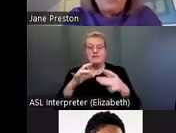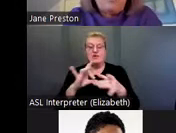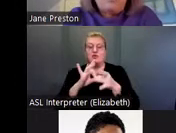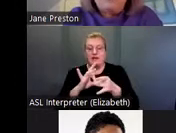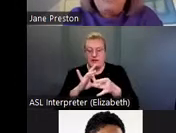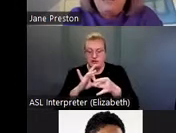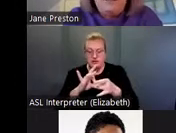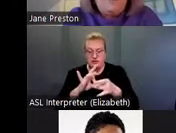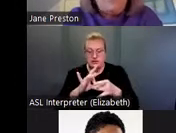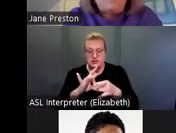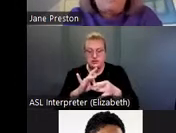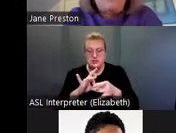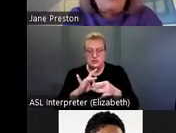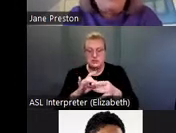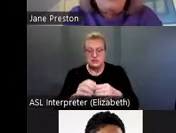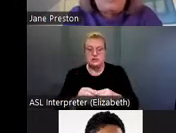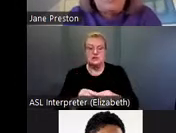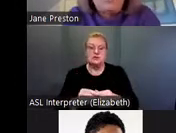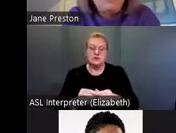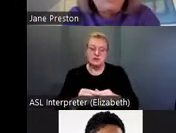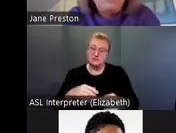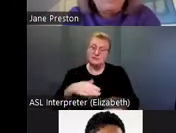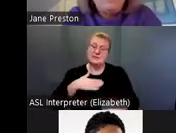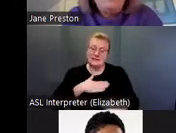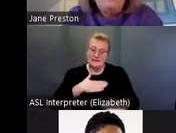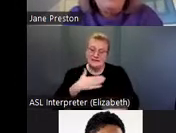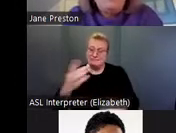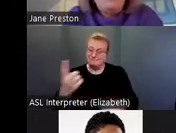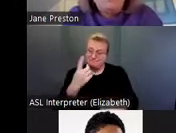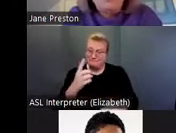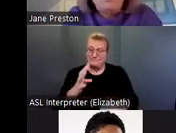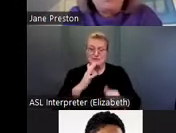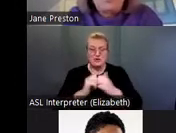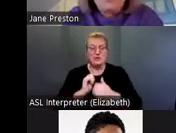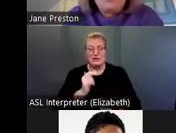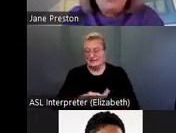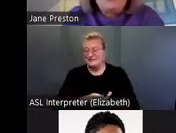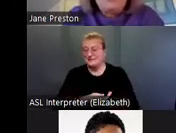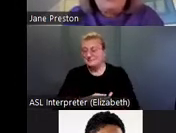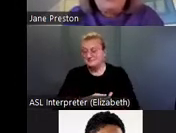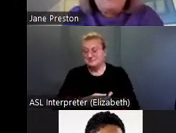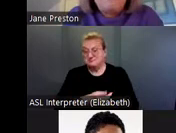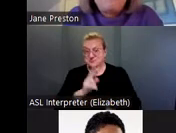so please come up and talk to us and we'll look forward to meeting you there.